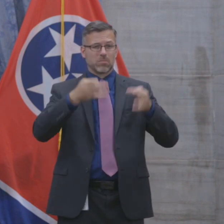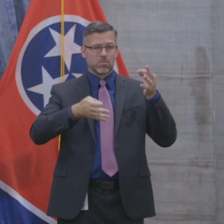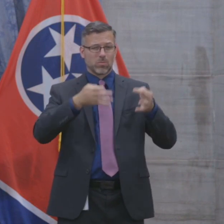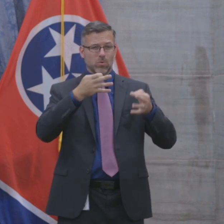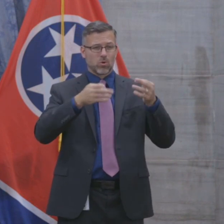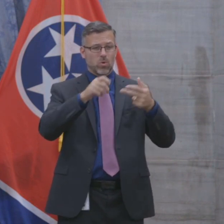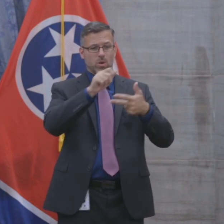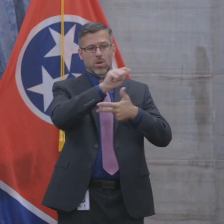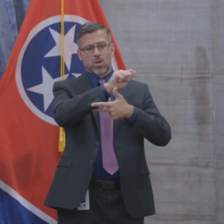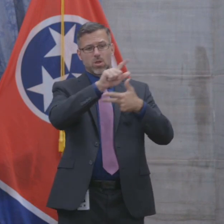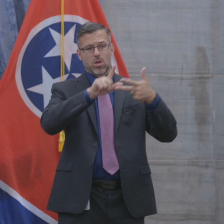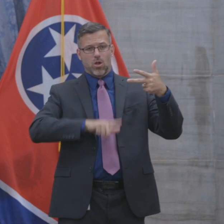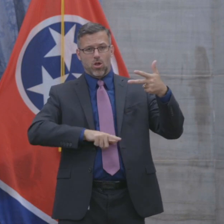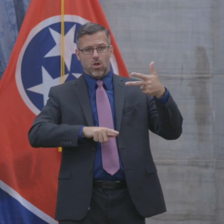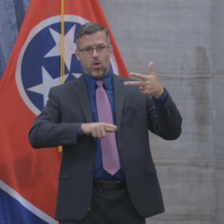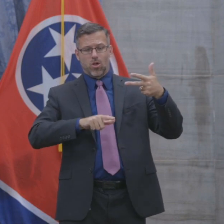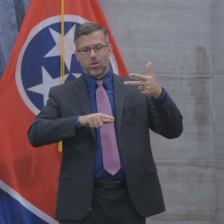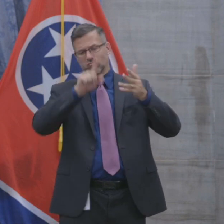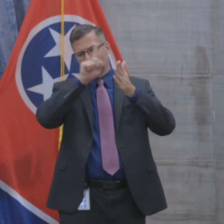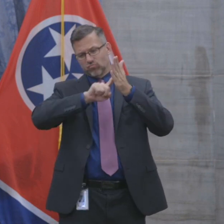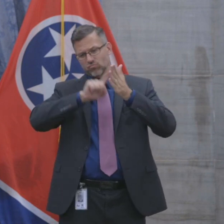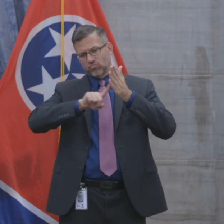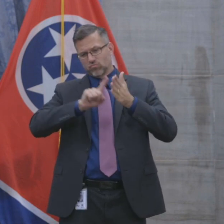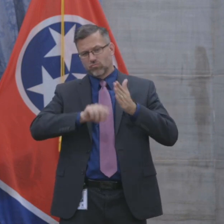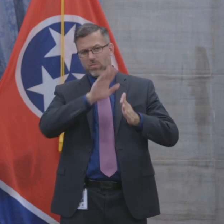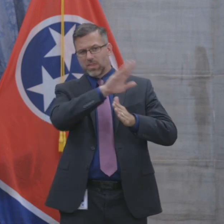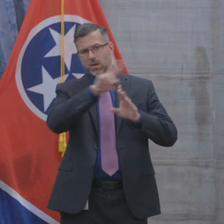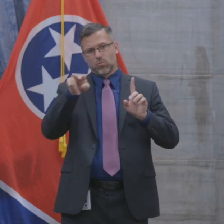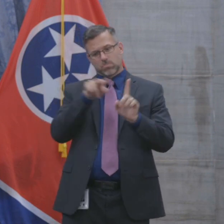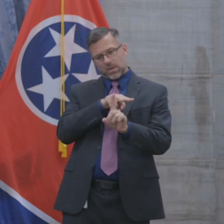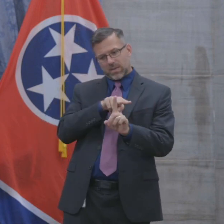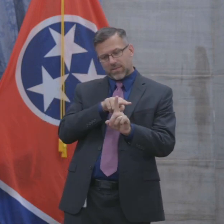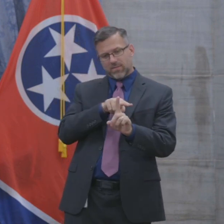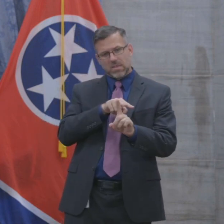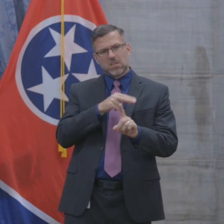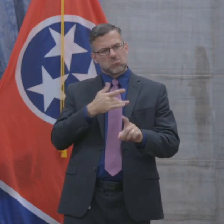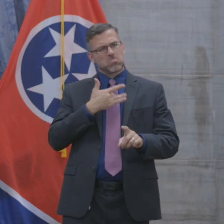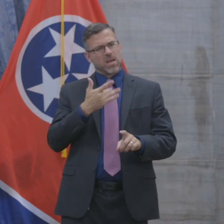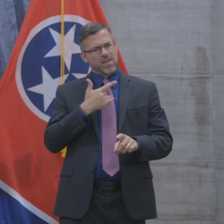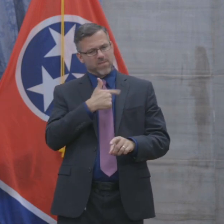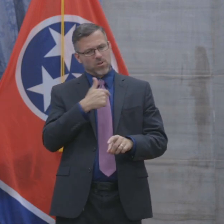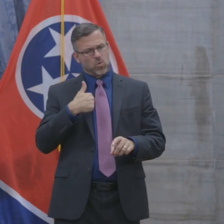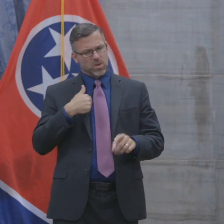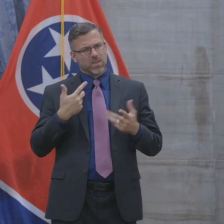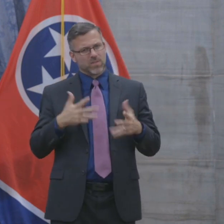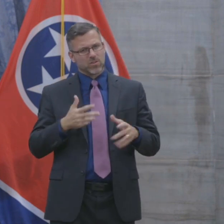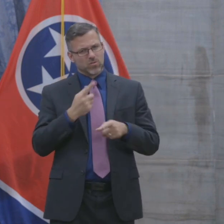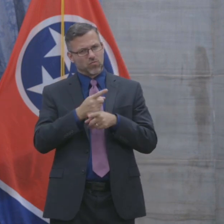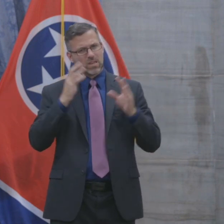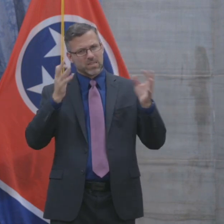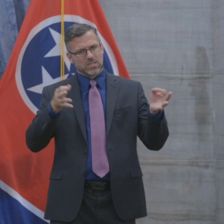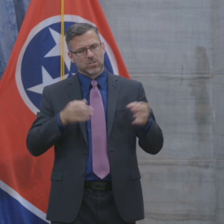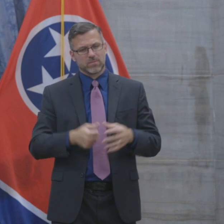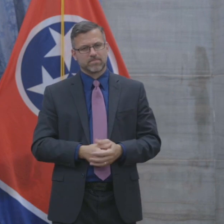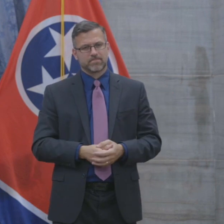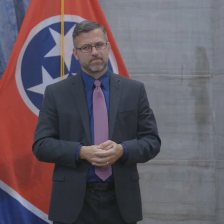You know, we're -- I think I just have to -- the answer to that is really what I said earlier which is, that